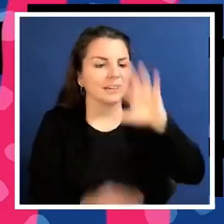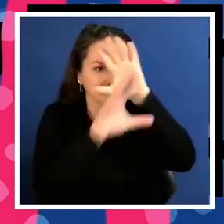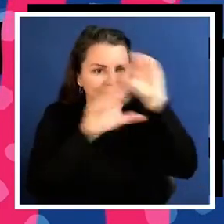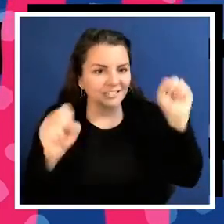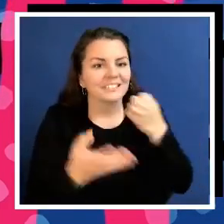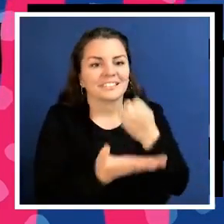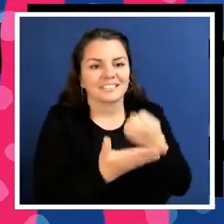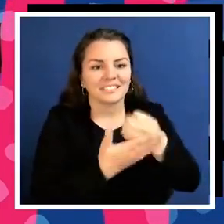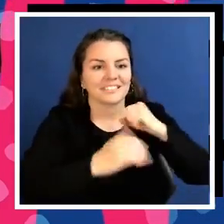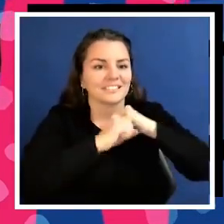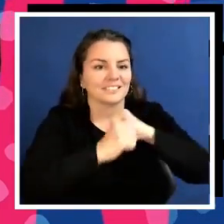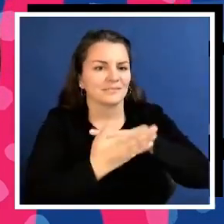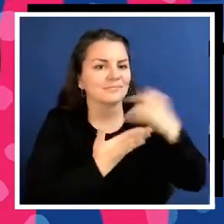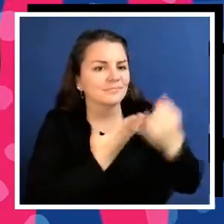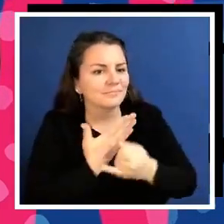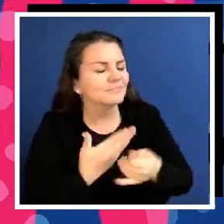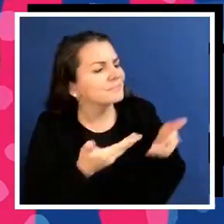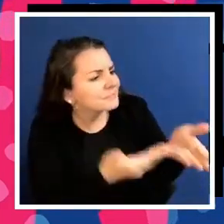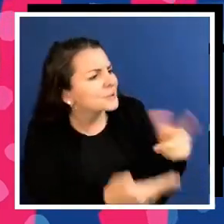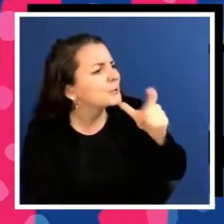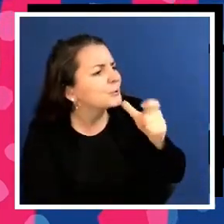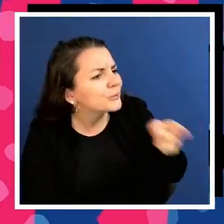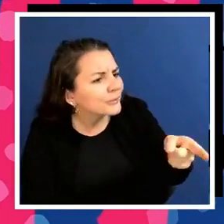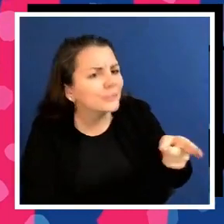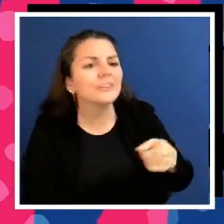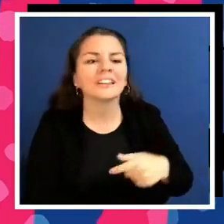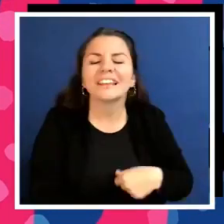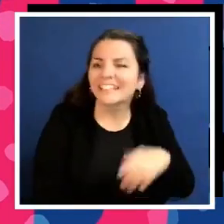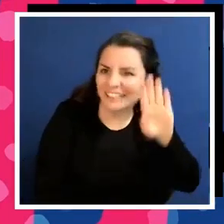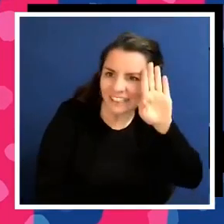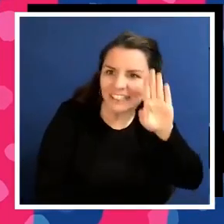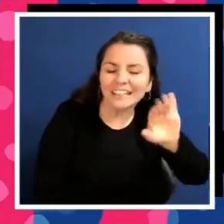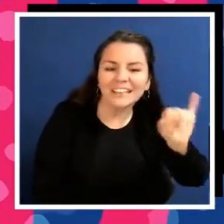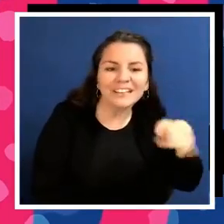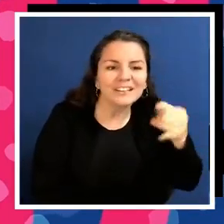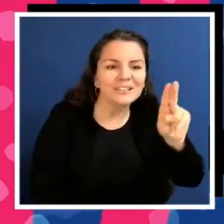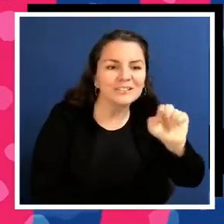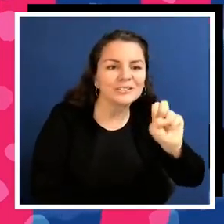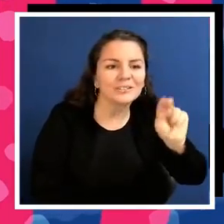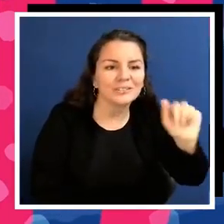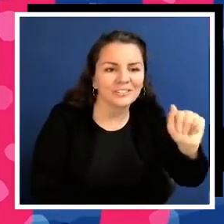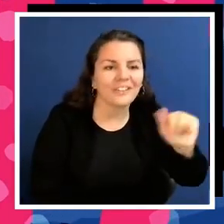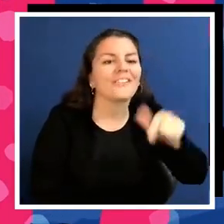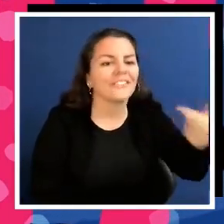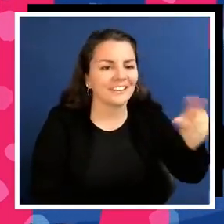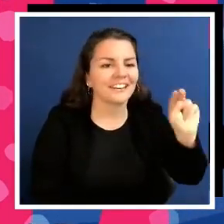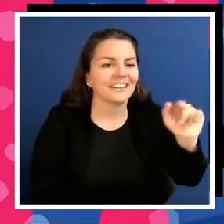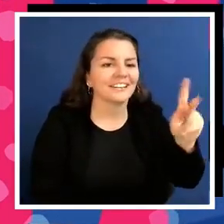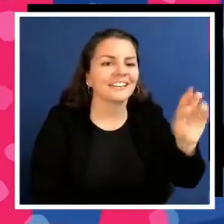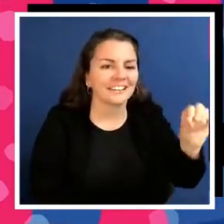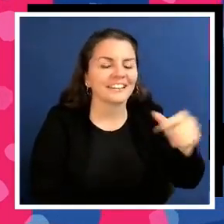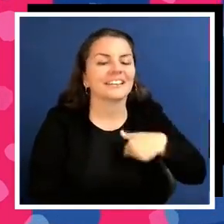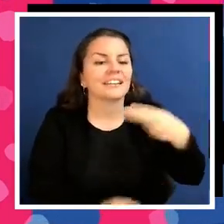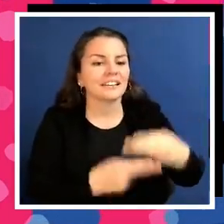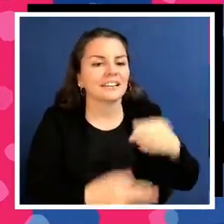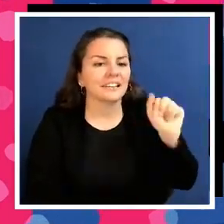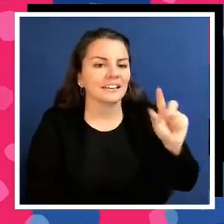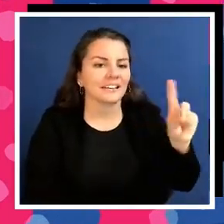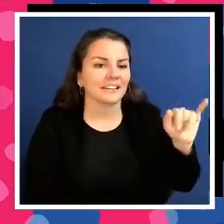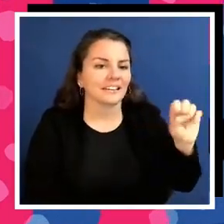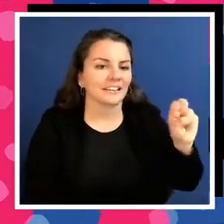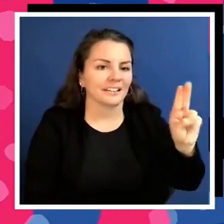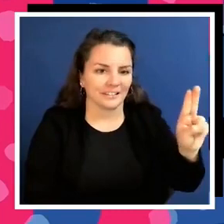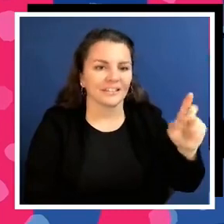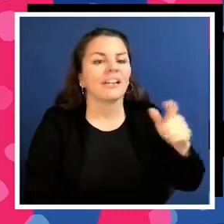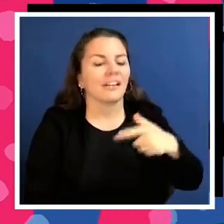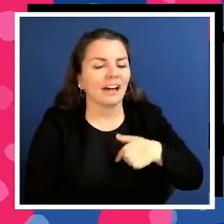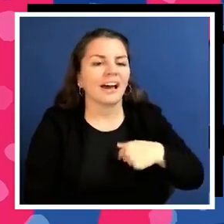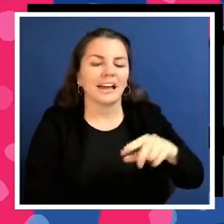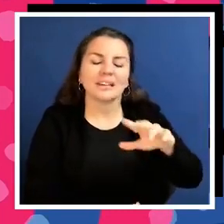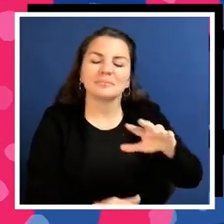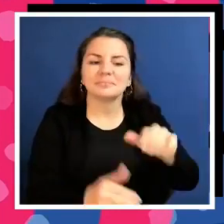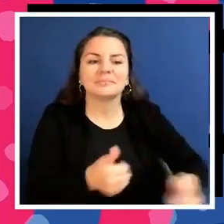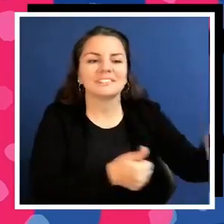I AM NATALIE FOSTER